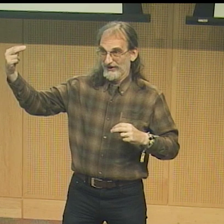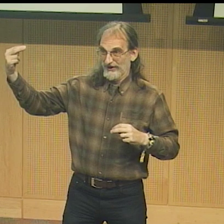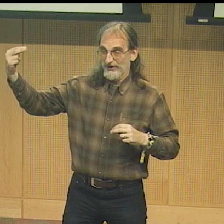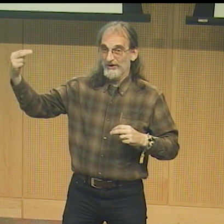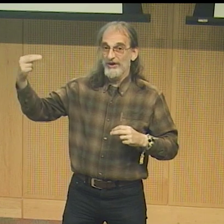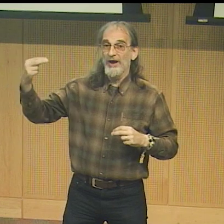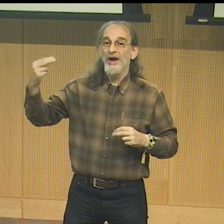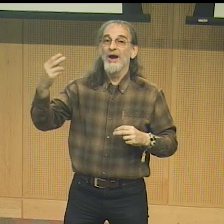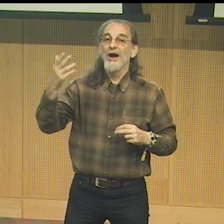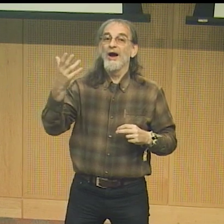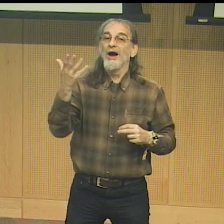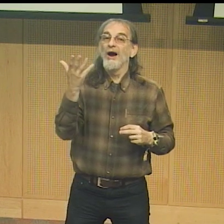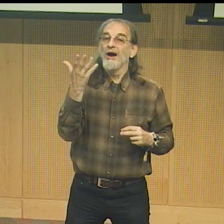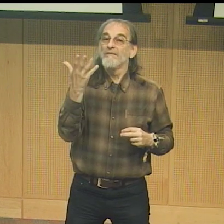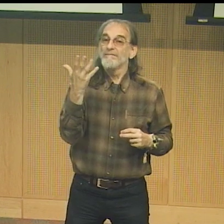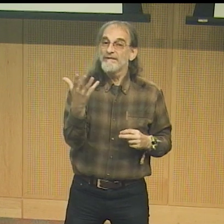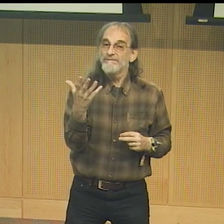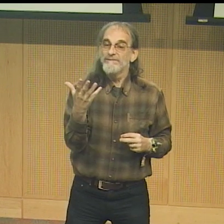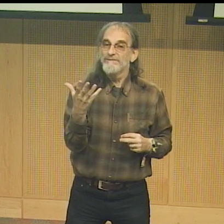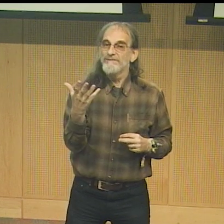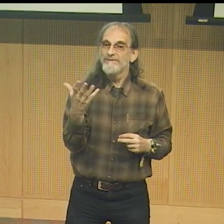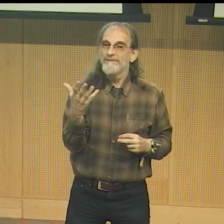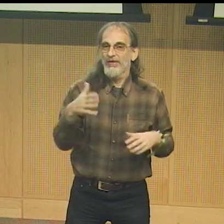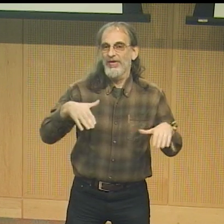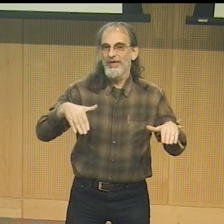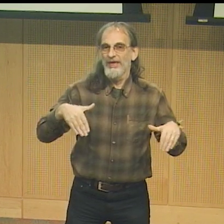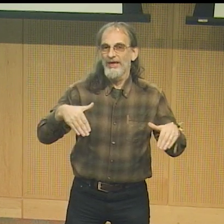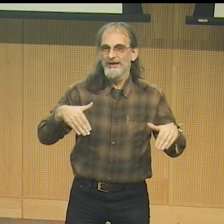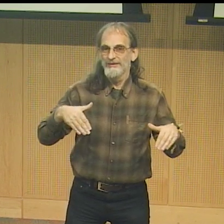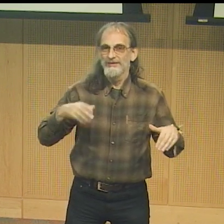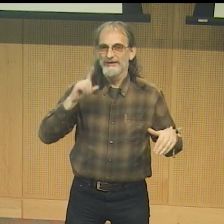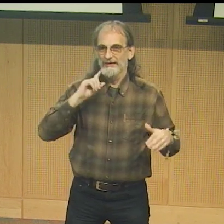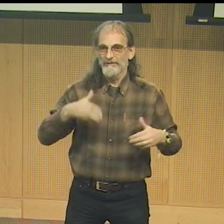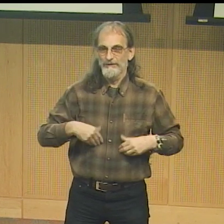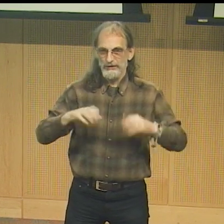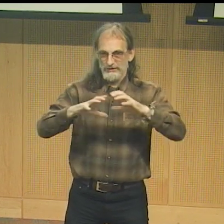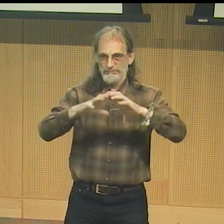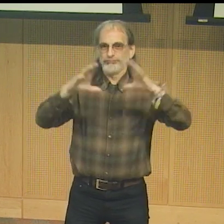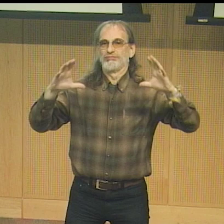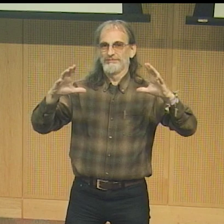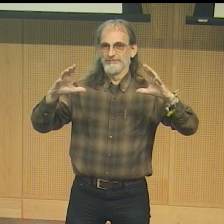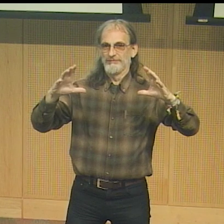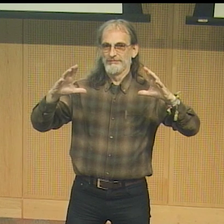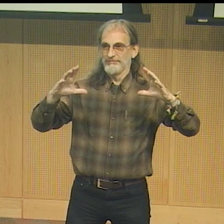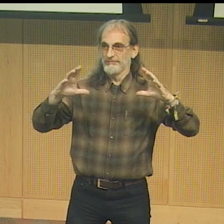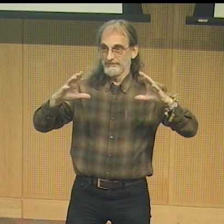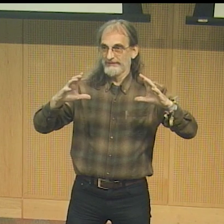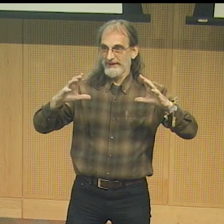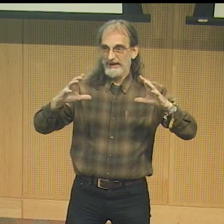the outermost ring, which would allow us the greatest access and understanding, would be the Deafhood